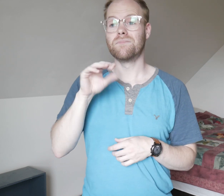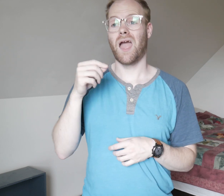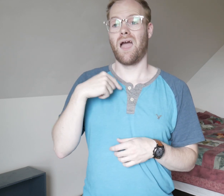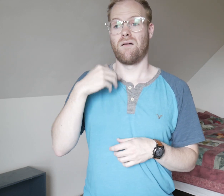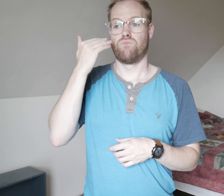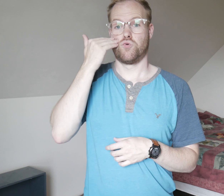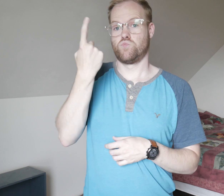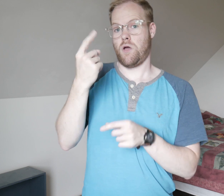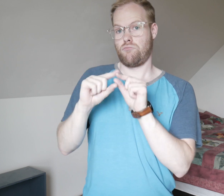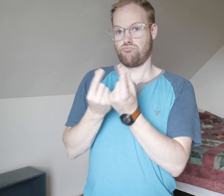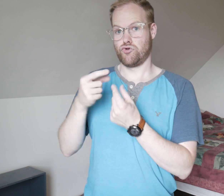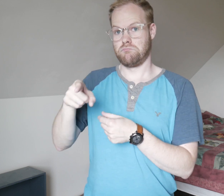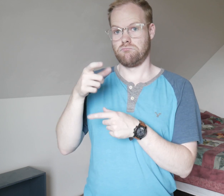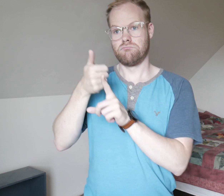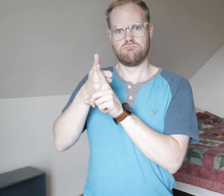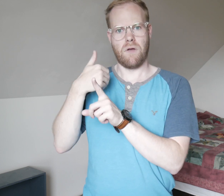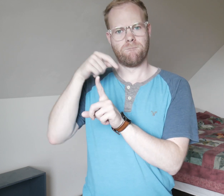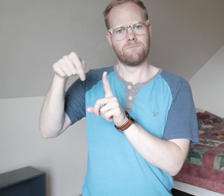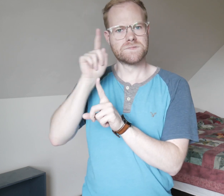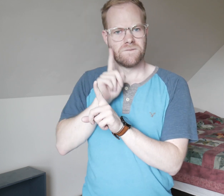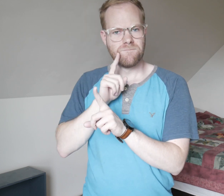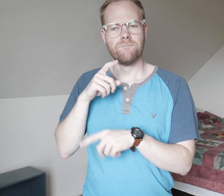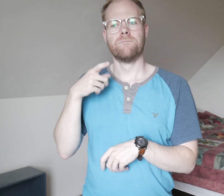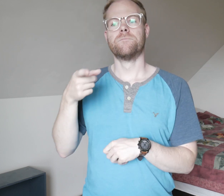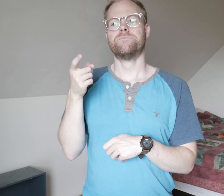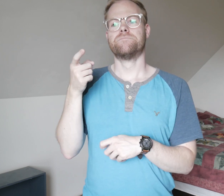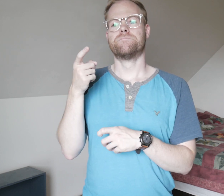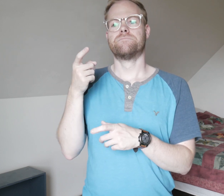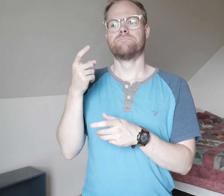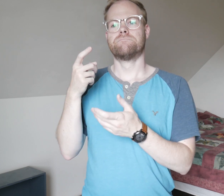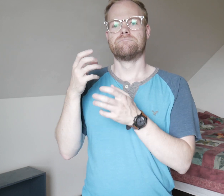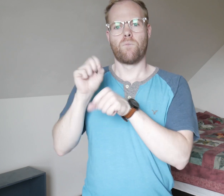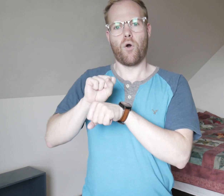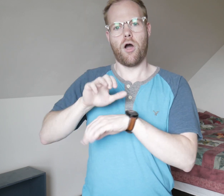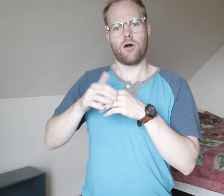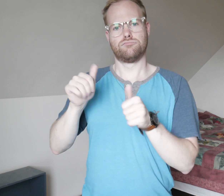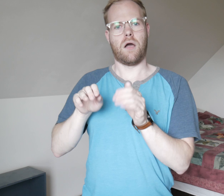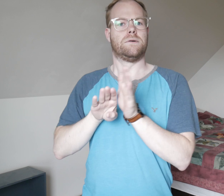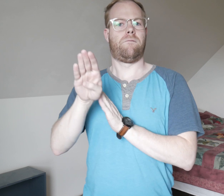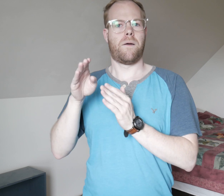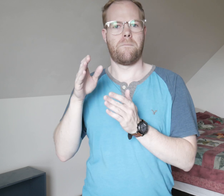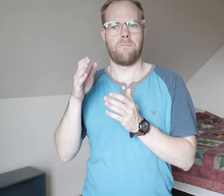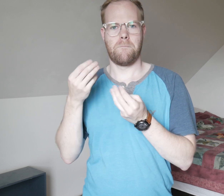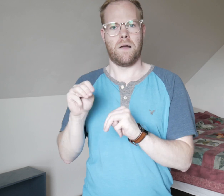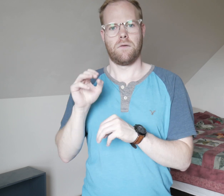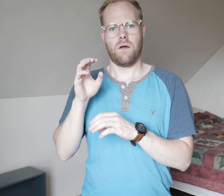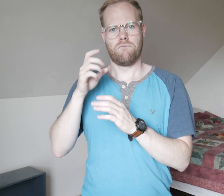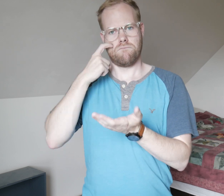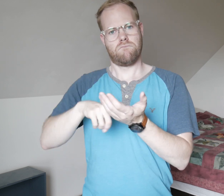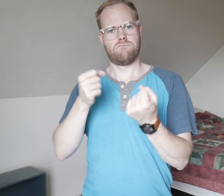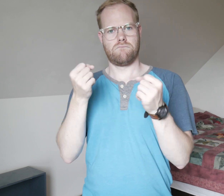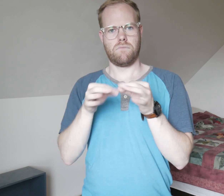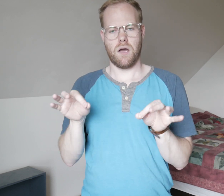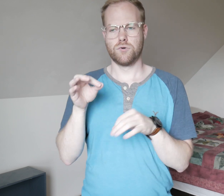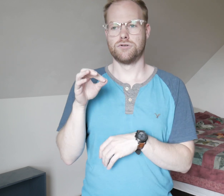And I know of one group with deaf people that are working on trying to develop a method of recognizing sign language.